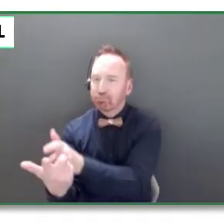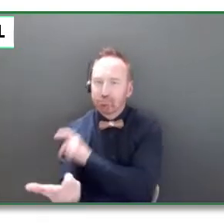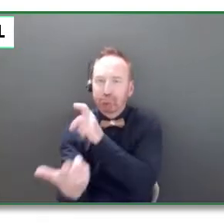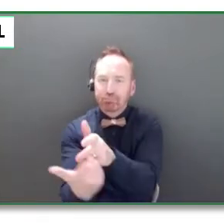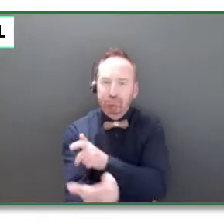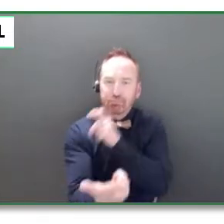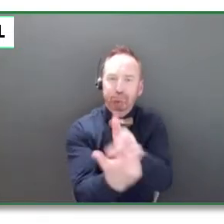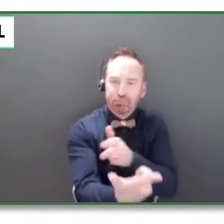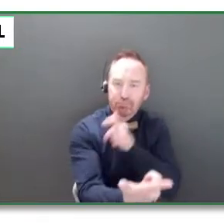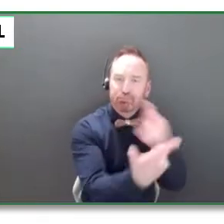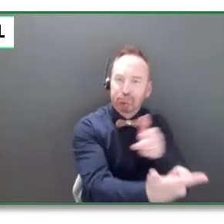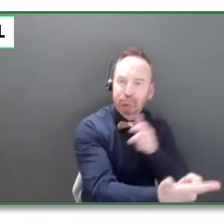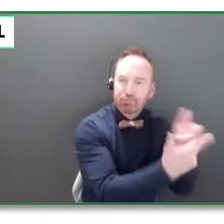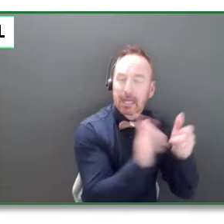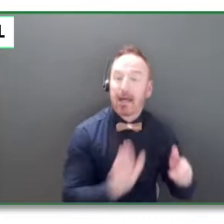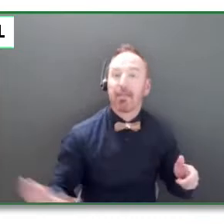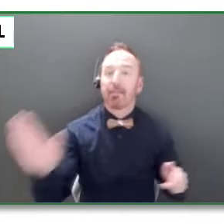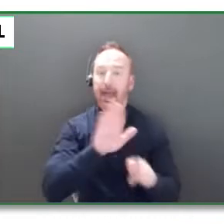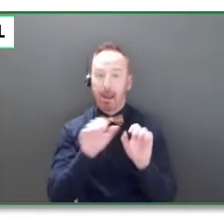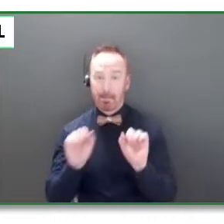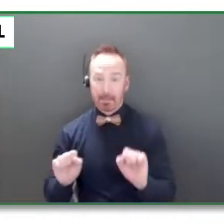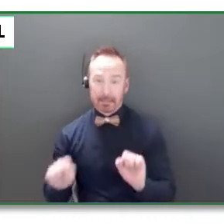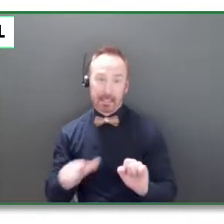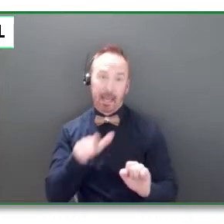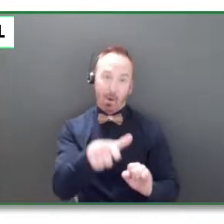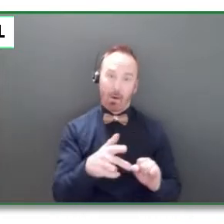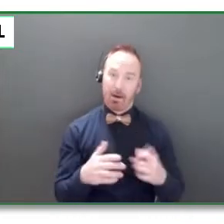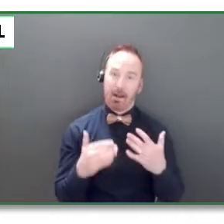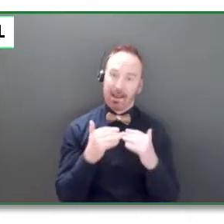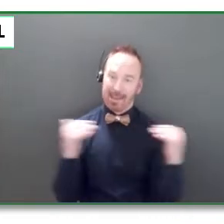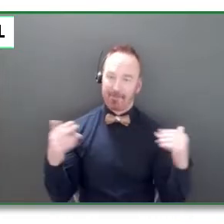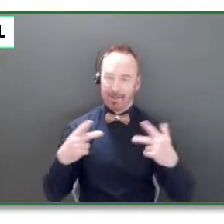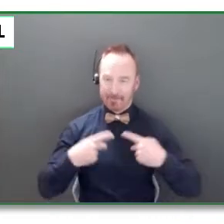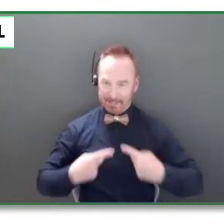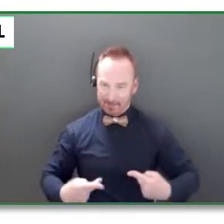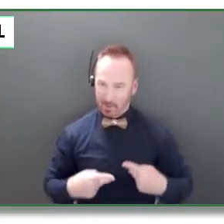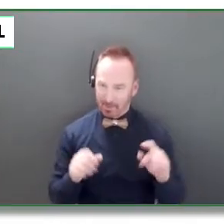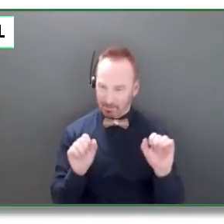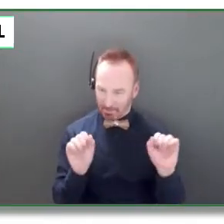and level of physical literacy. Thank you very much and I am happy to